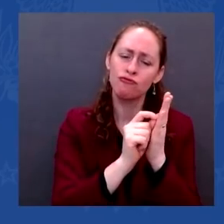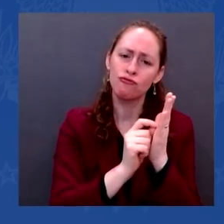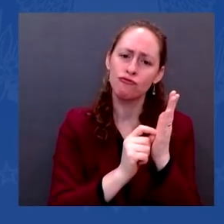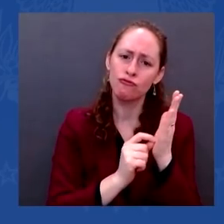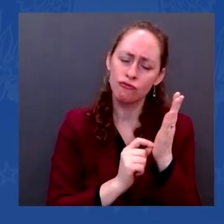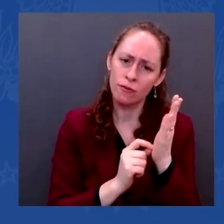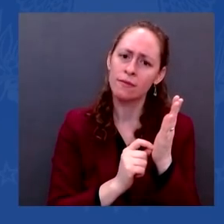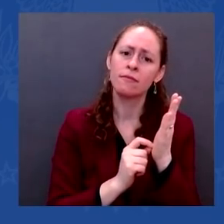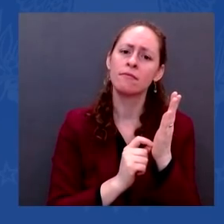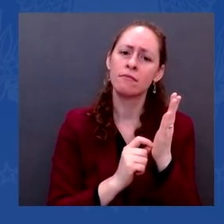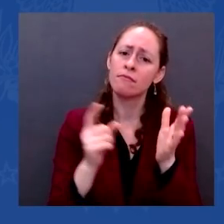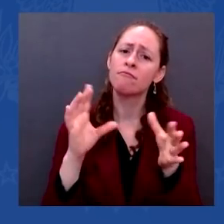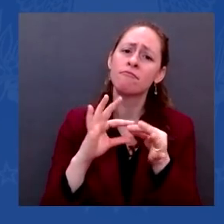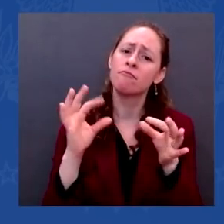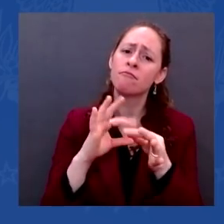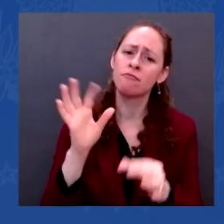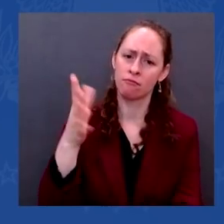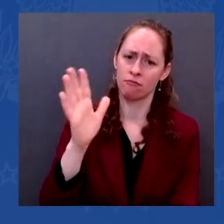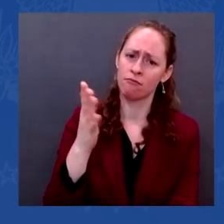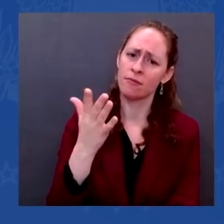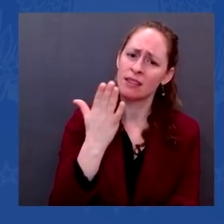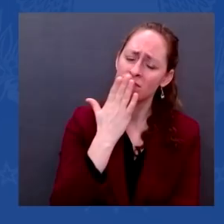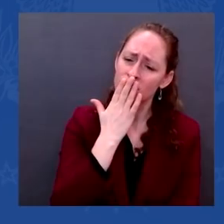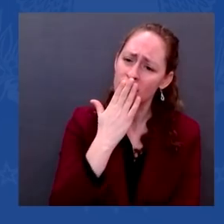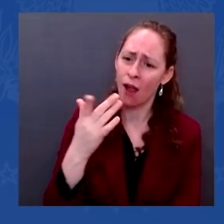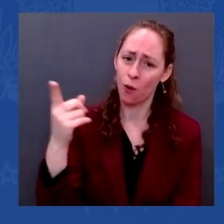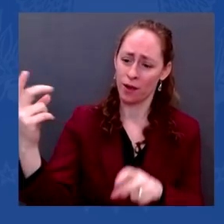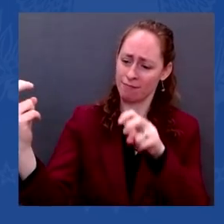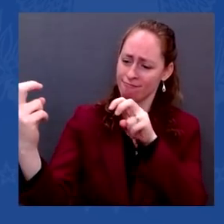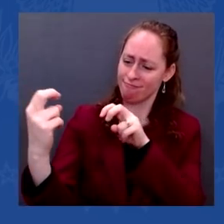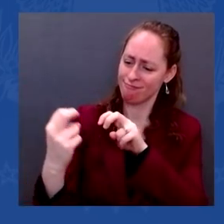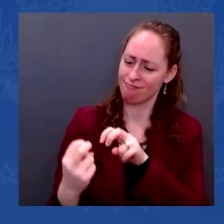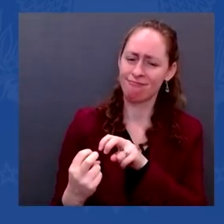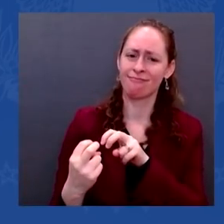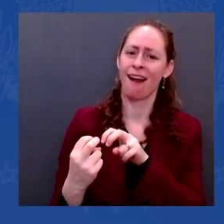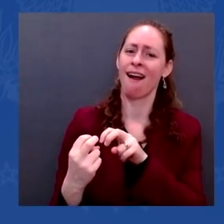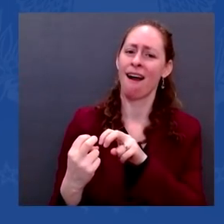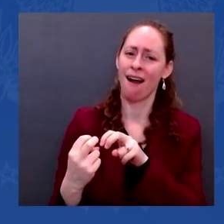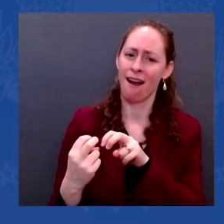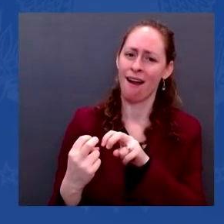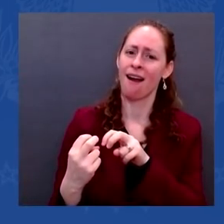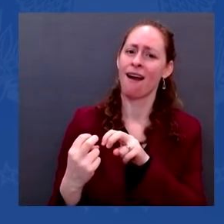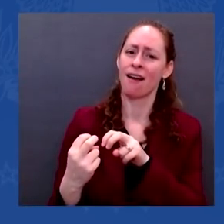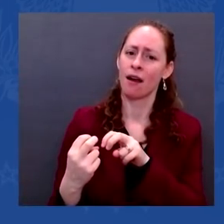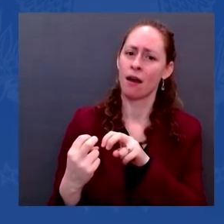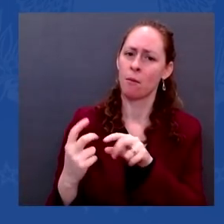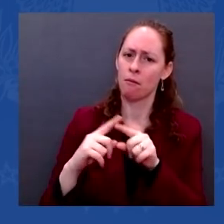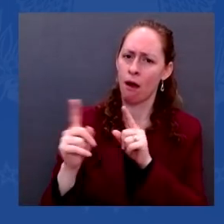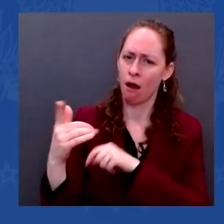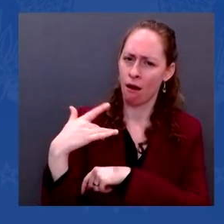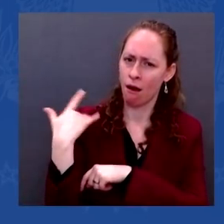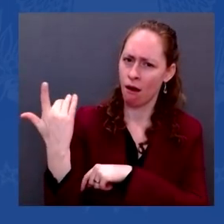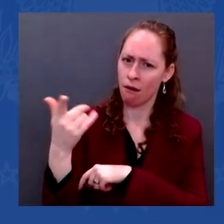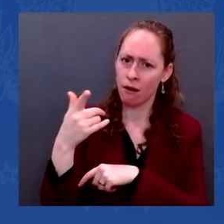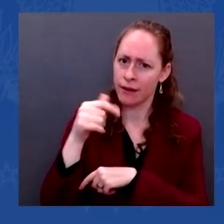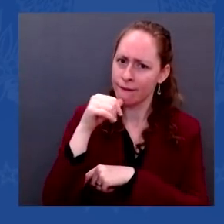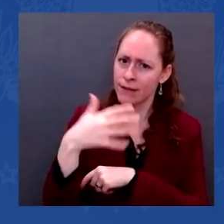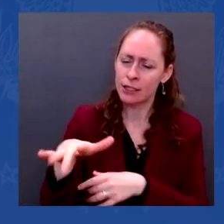I promise this favor will be returned." He not only returned, he actually endorsed me when I ran for President from Mississippi.